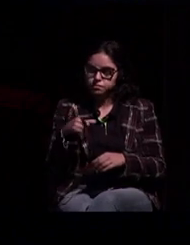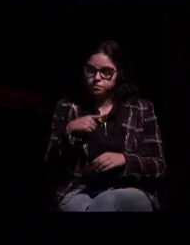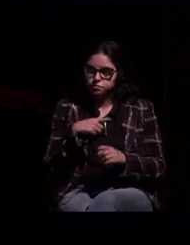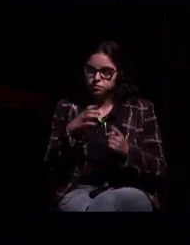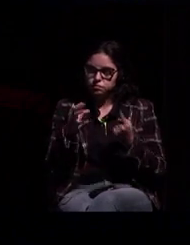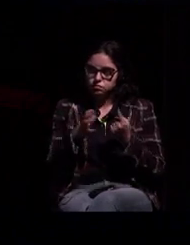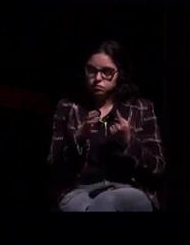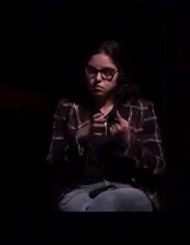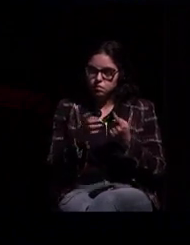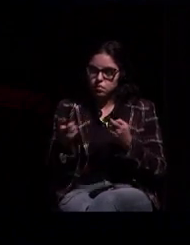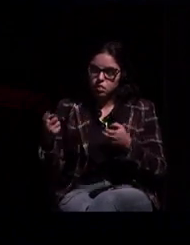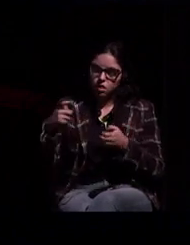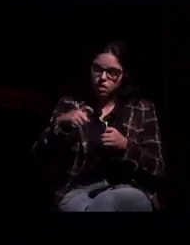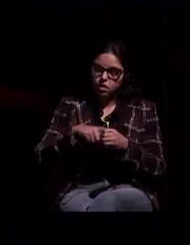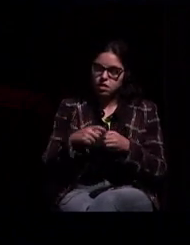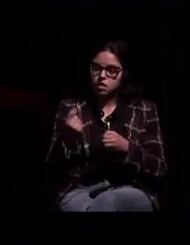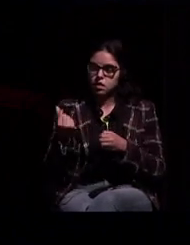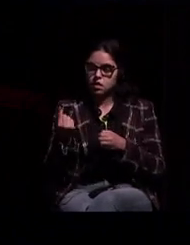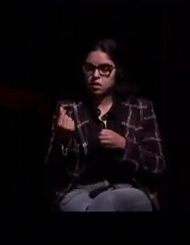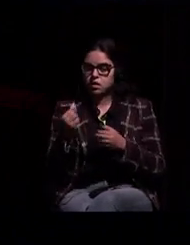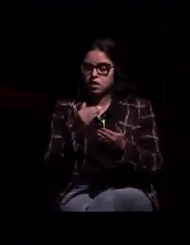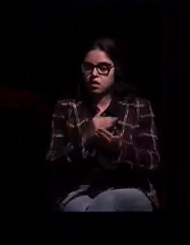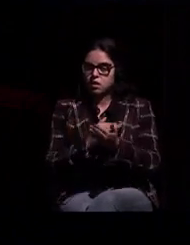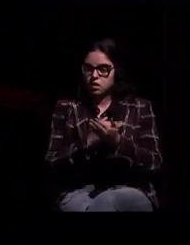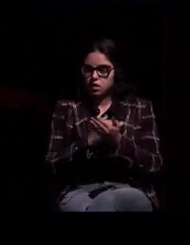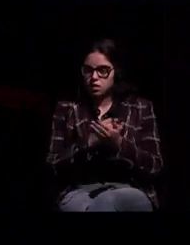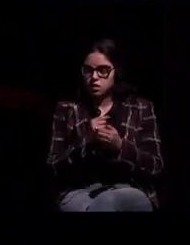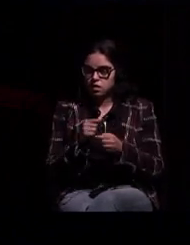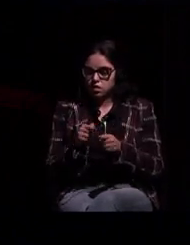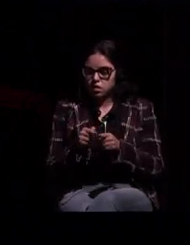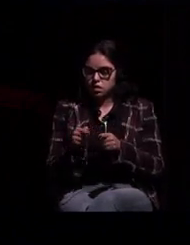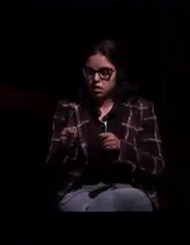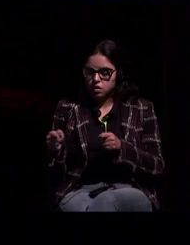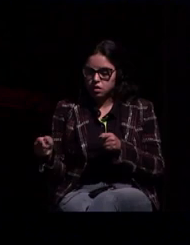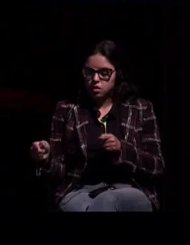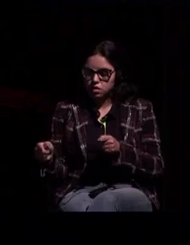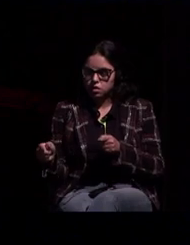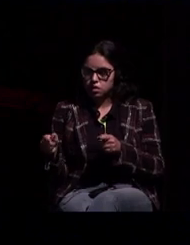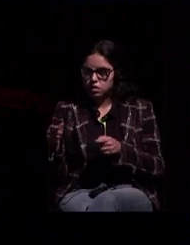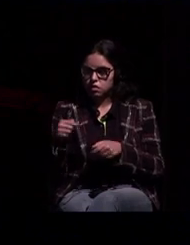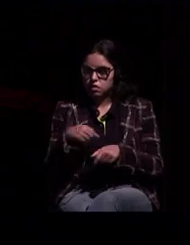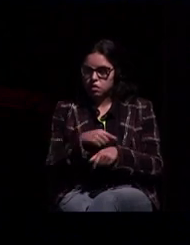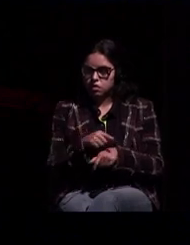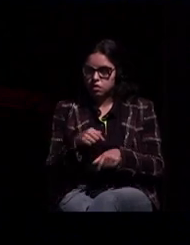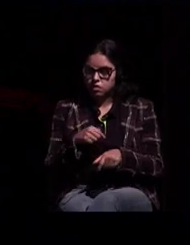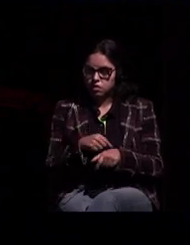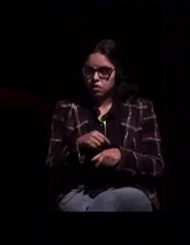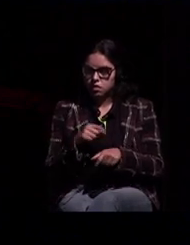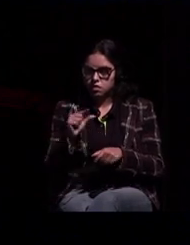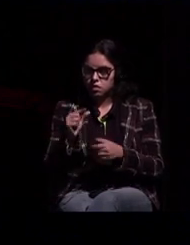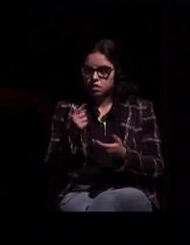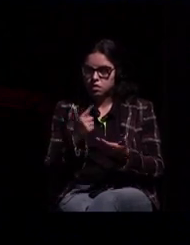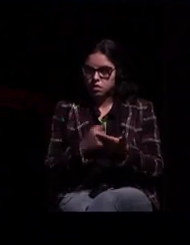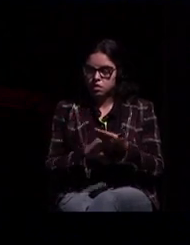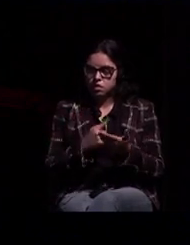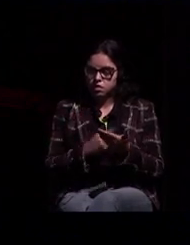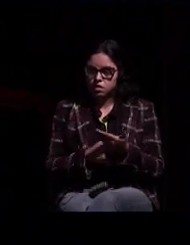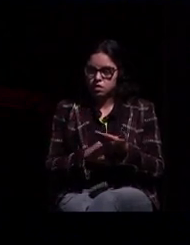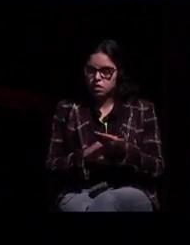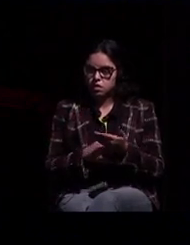and very little commitment to the business, activity or destination.